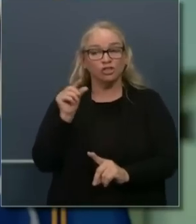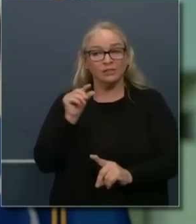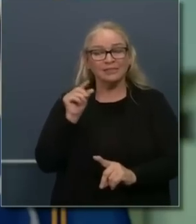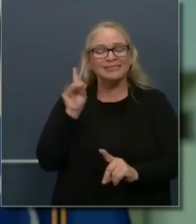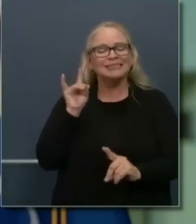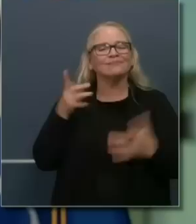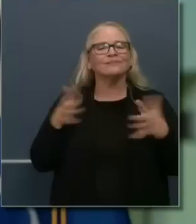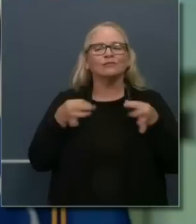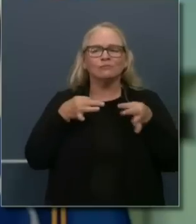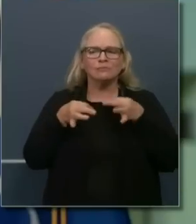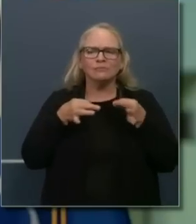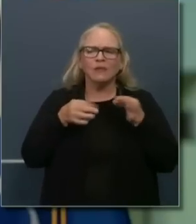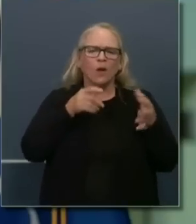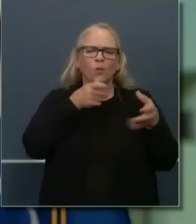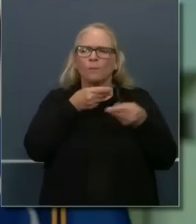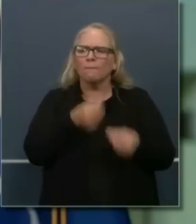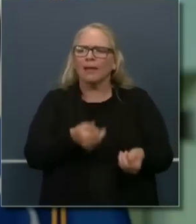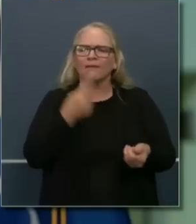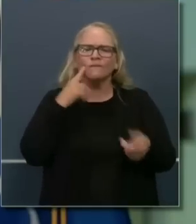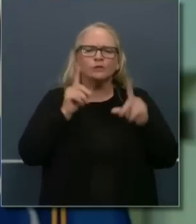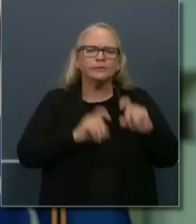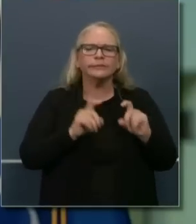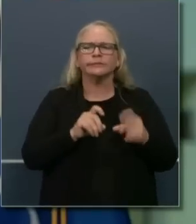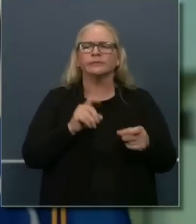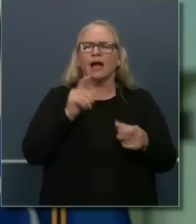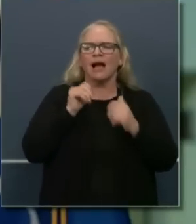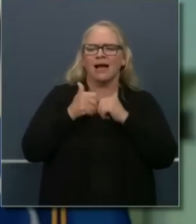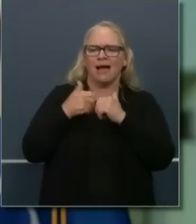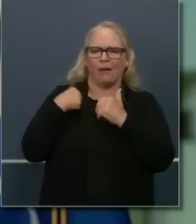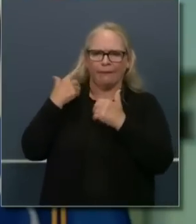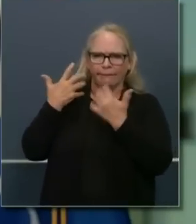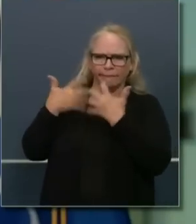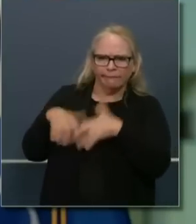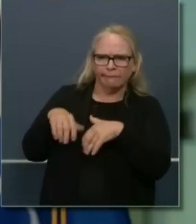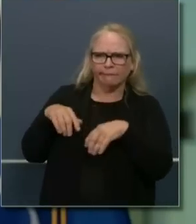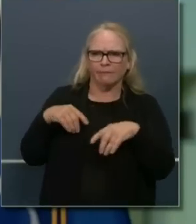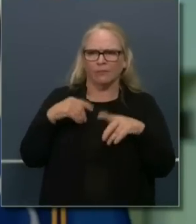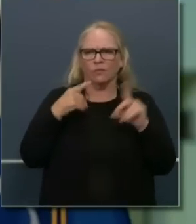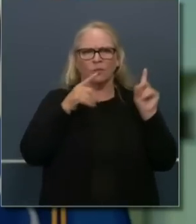POSSIBLE AND WE MADE A NUMBER OF ANNOUNCEMENTS, NOT JUST DR. GALLY BUT MYSELF AS WELL FOR HOW TO START PAYING FOR THE